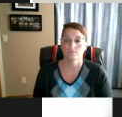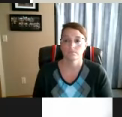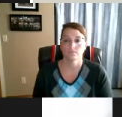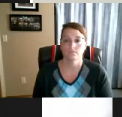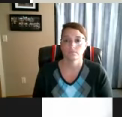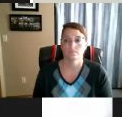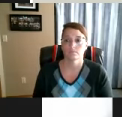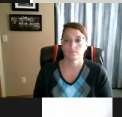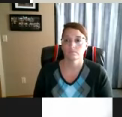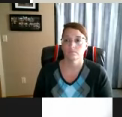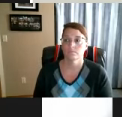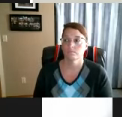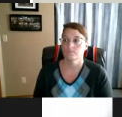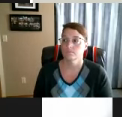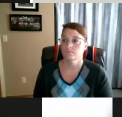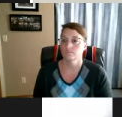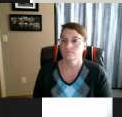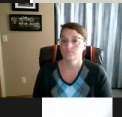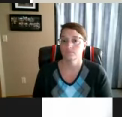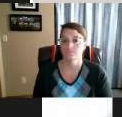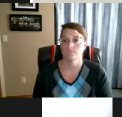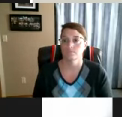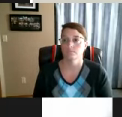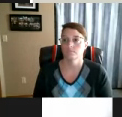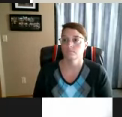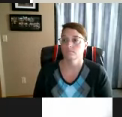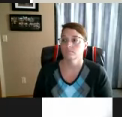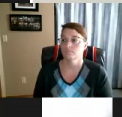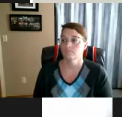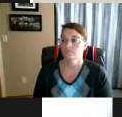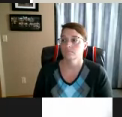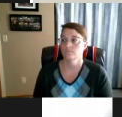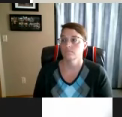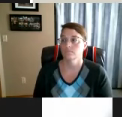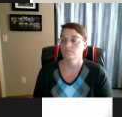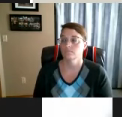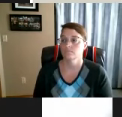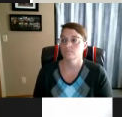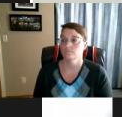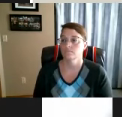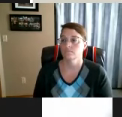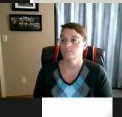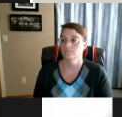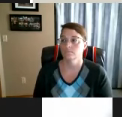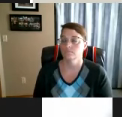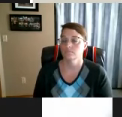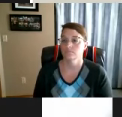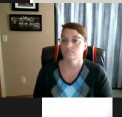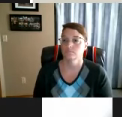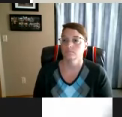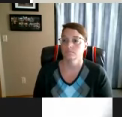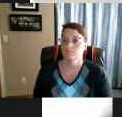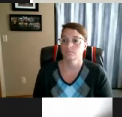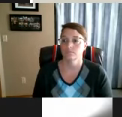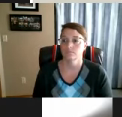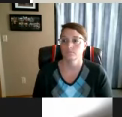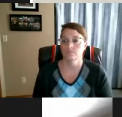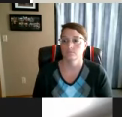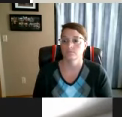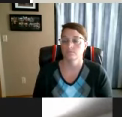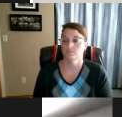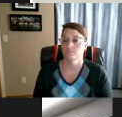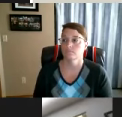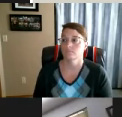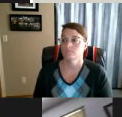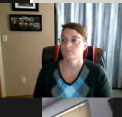collective liberation. And on the slide on the right is a picture of Leroy Moore, a black